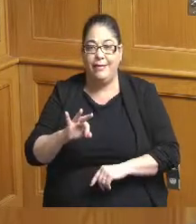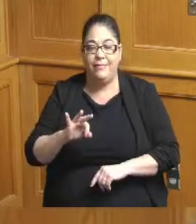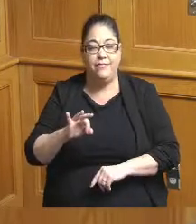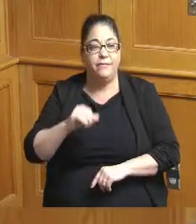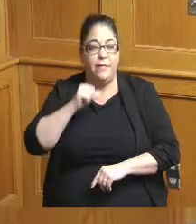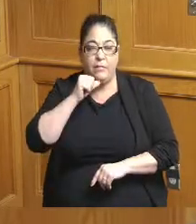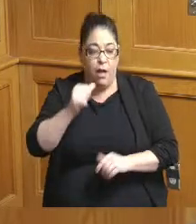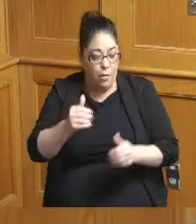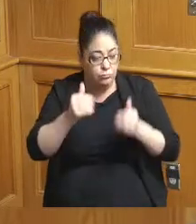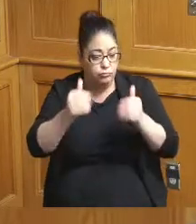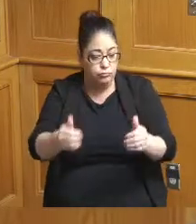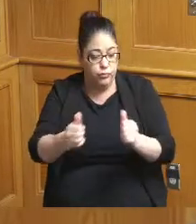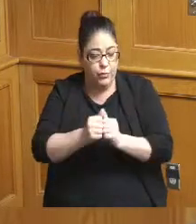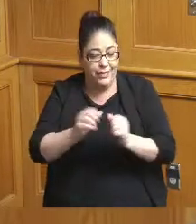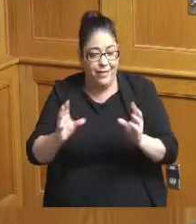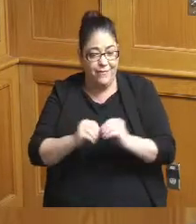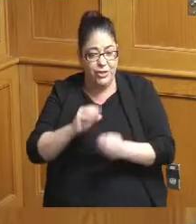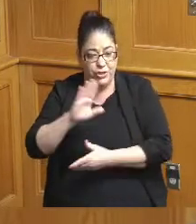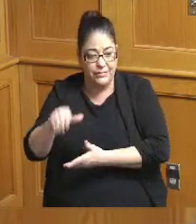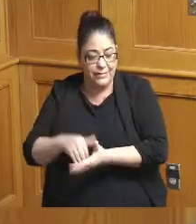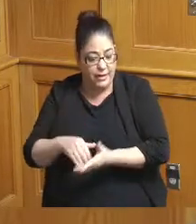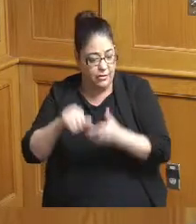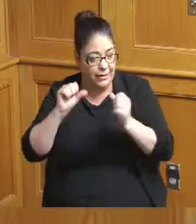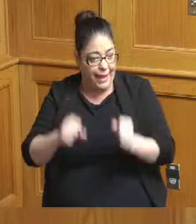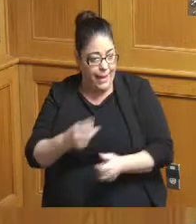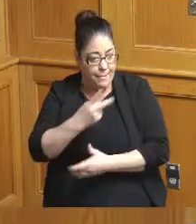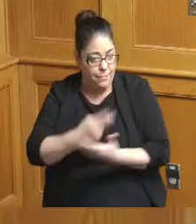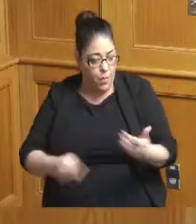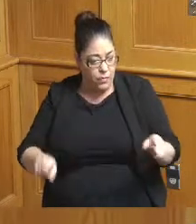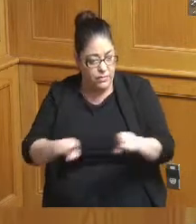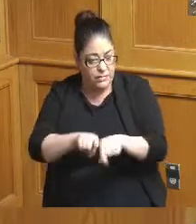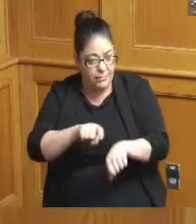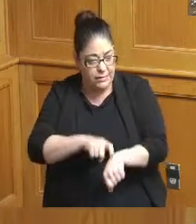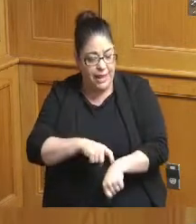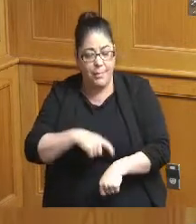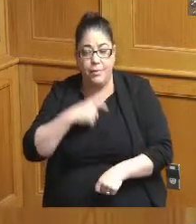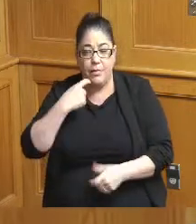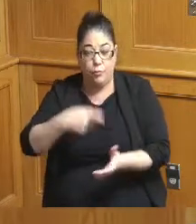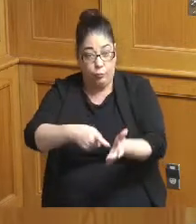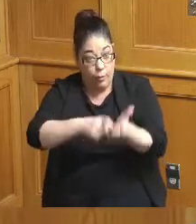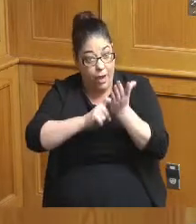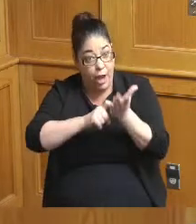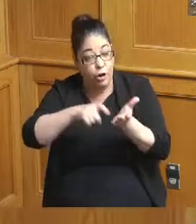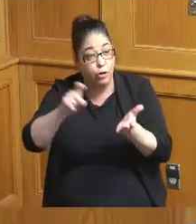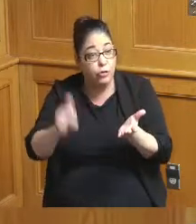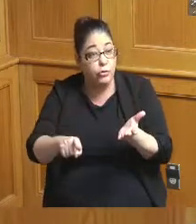the convention center are they able to do both is it a necessity to do both and I would just